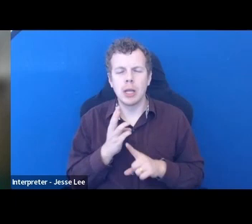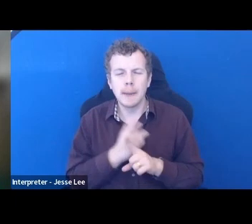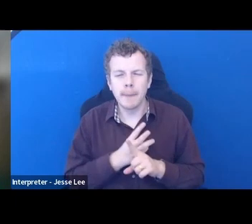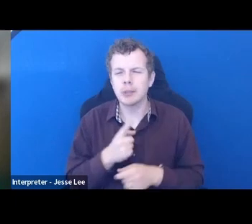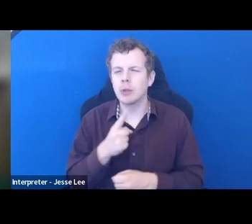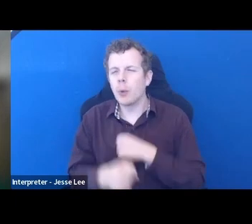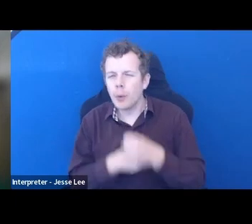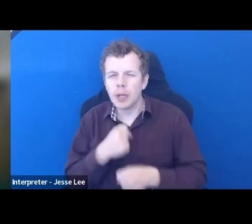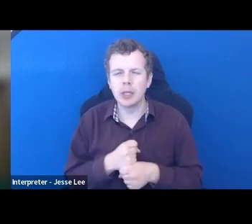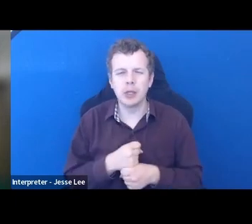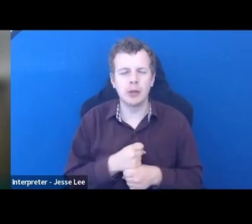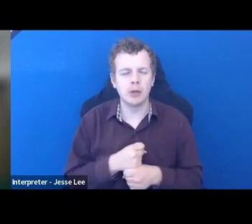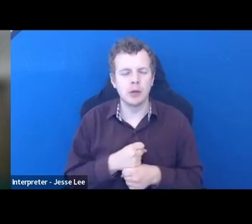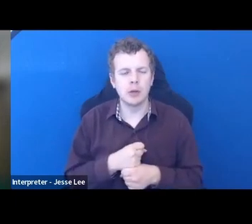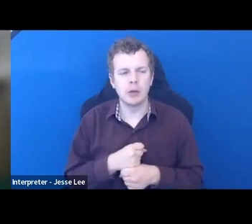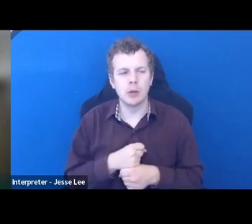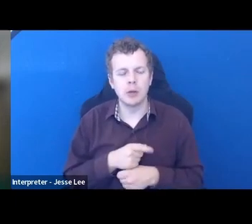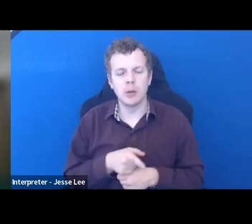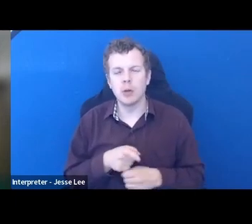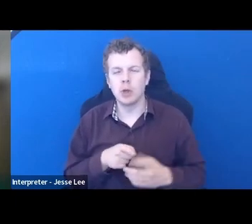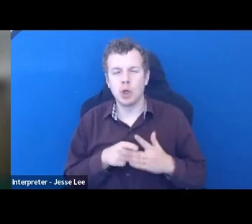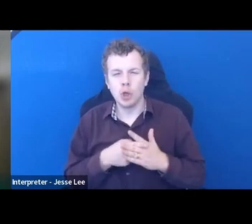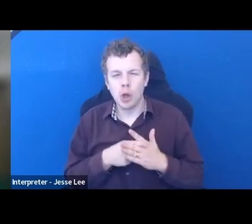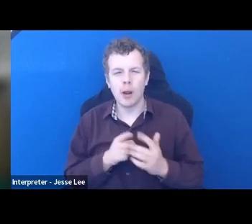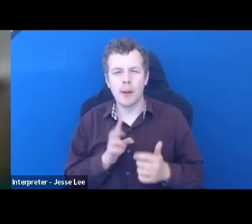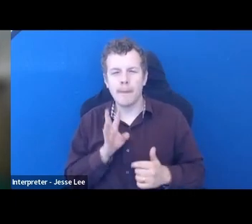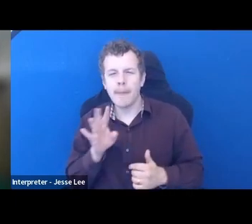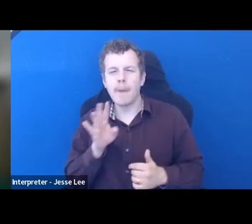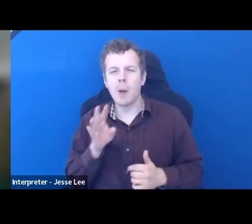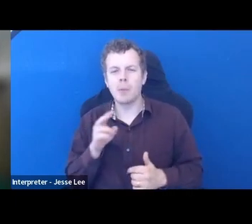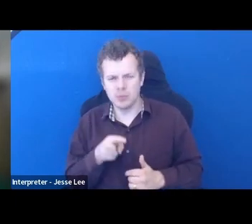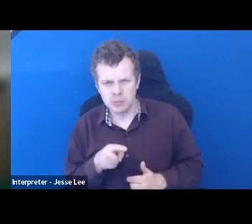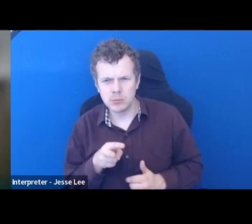Acquire those first few words and kind of continuing on down that line.